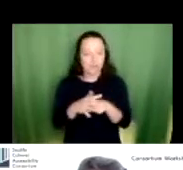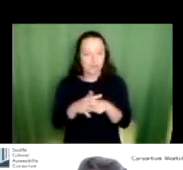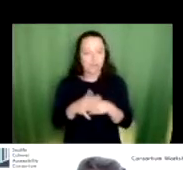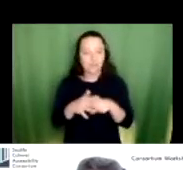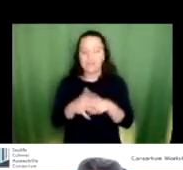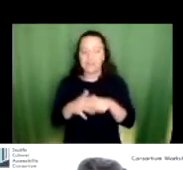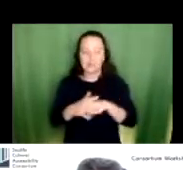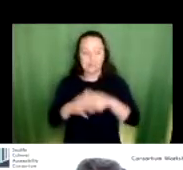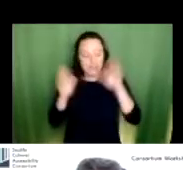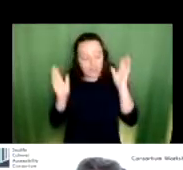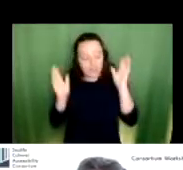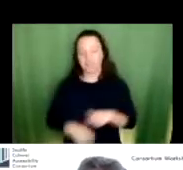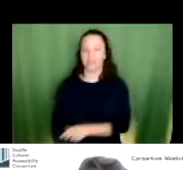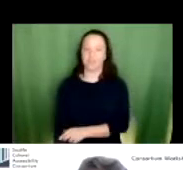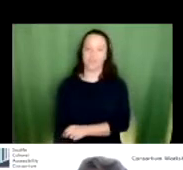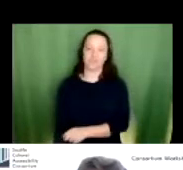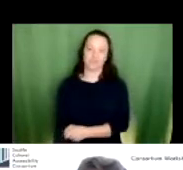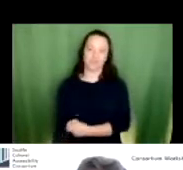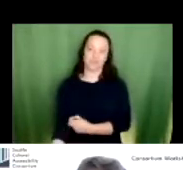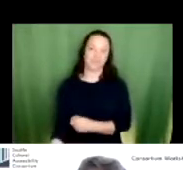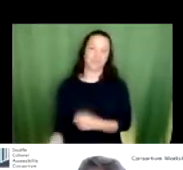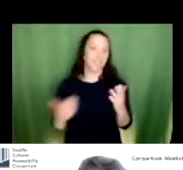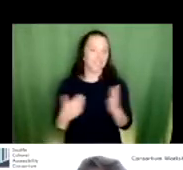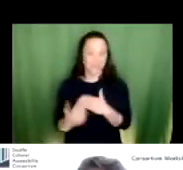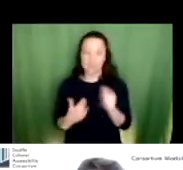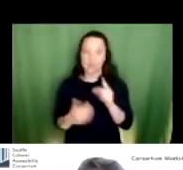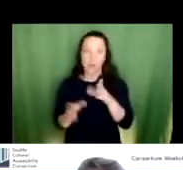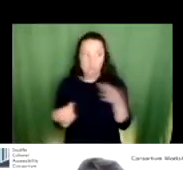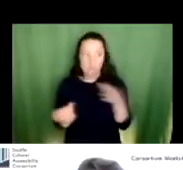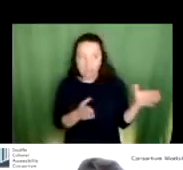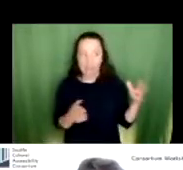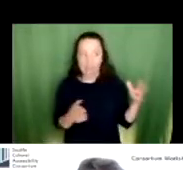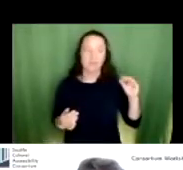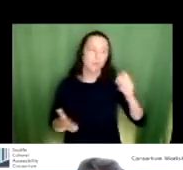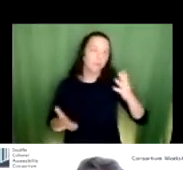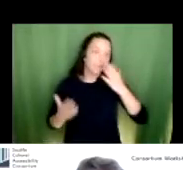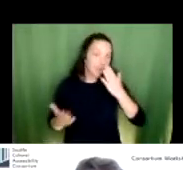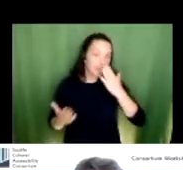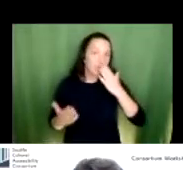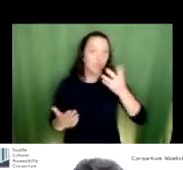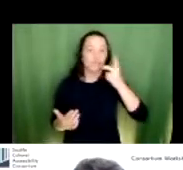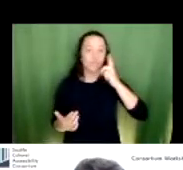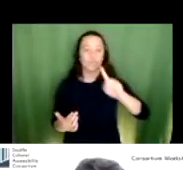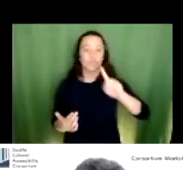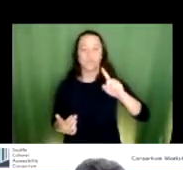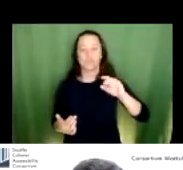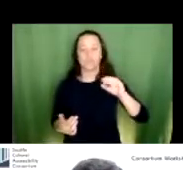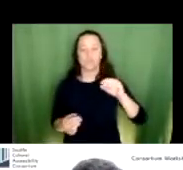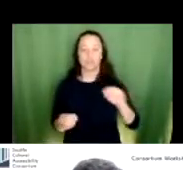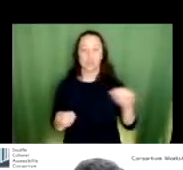think or plan. So thank you to the Office of Arts and Culture for sponsoring this, as well.